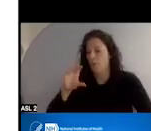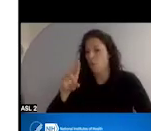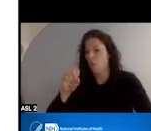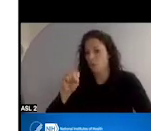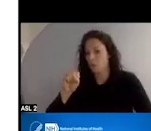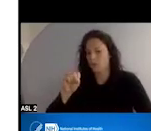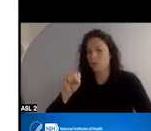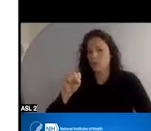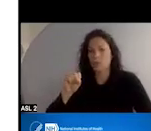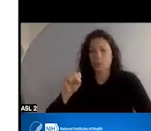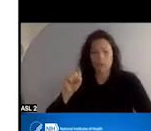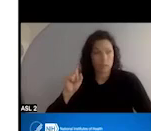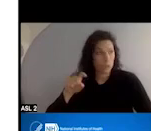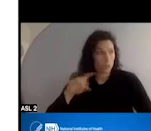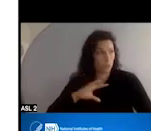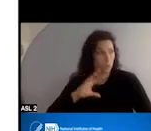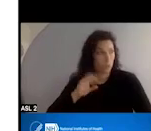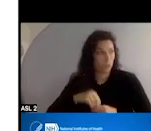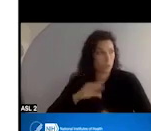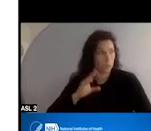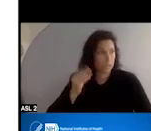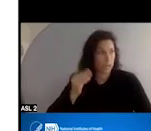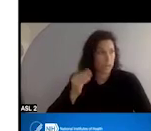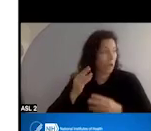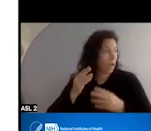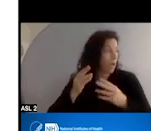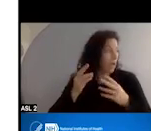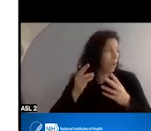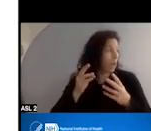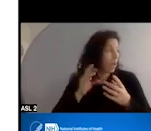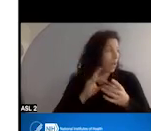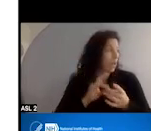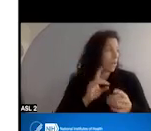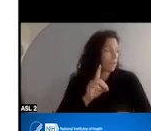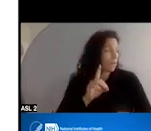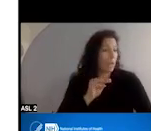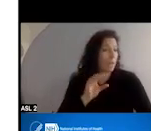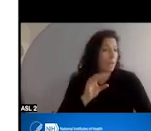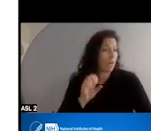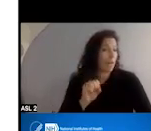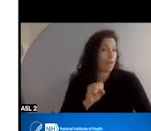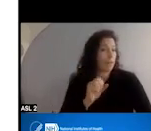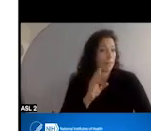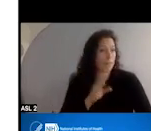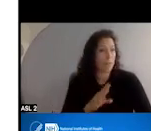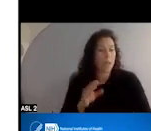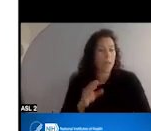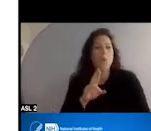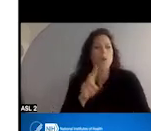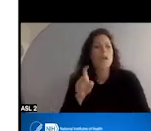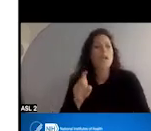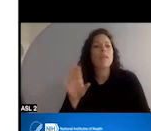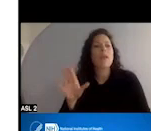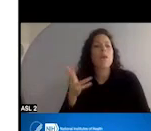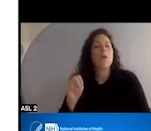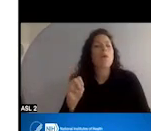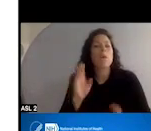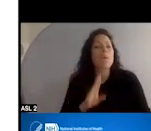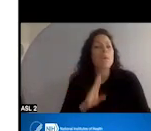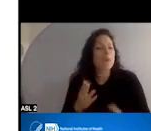do they need to include that data in their DMS plans, or a core might need to have their own plan? Can you walk us through that?